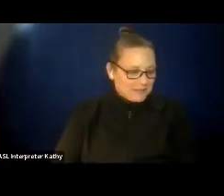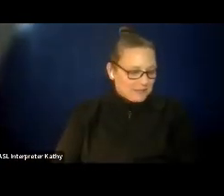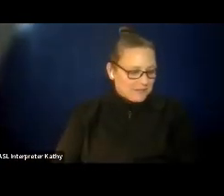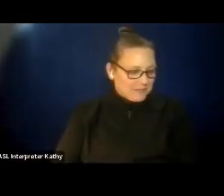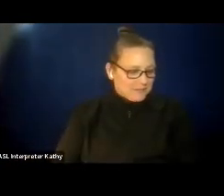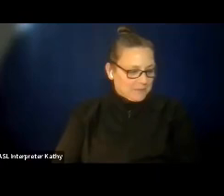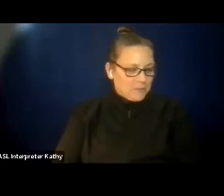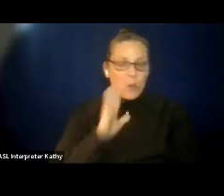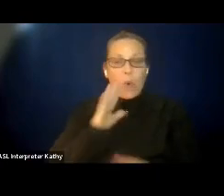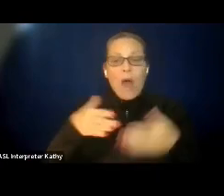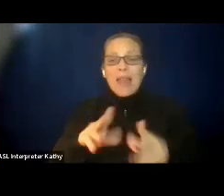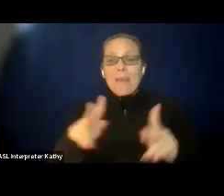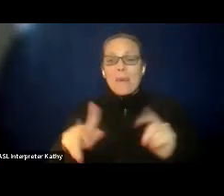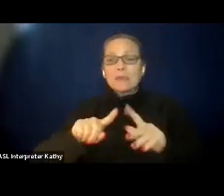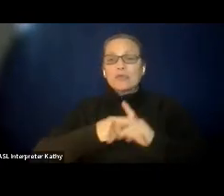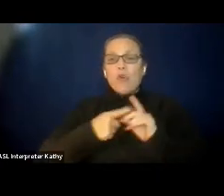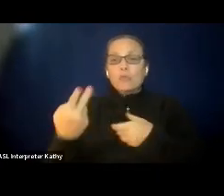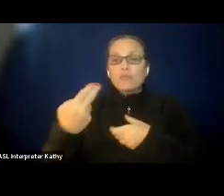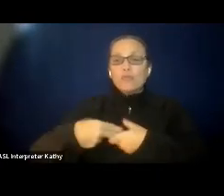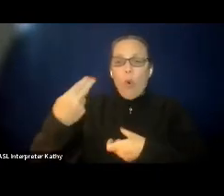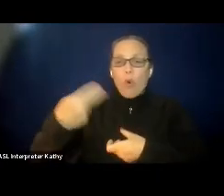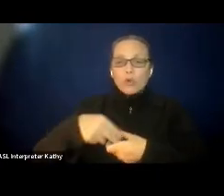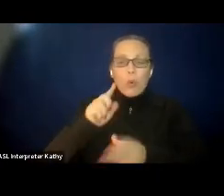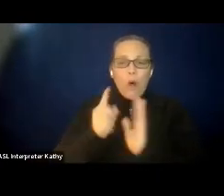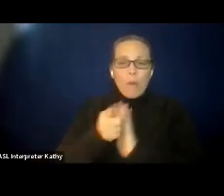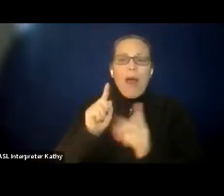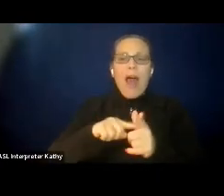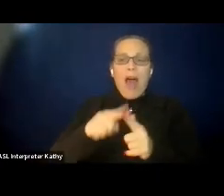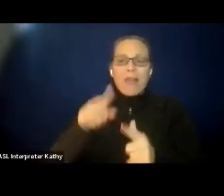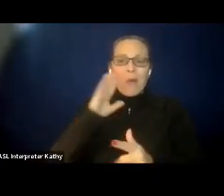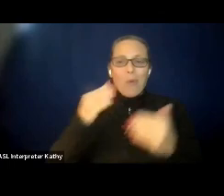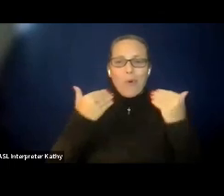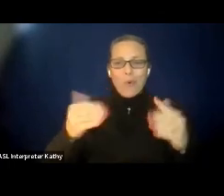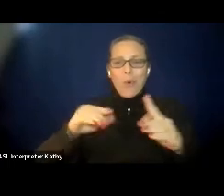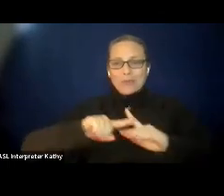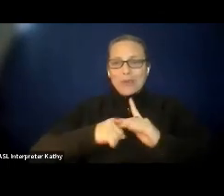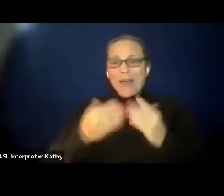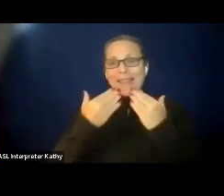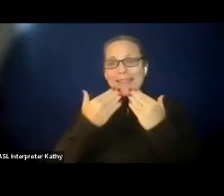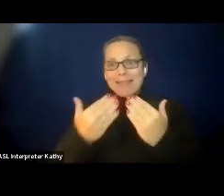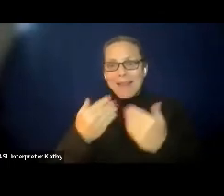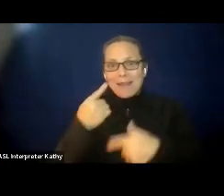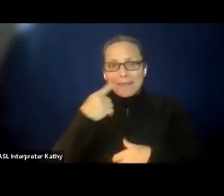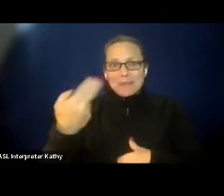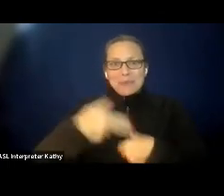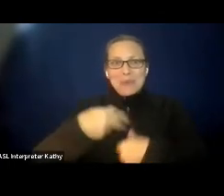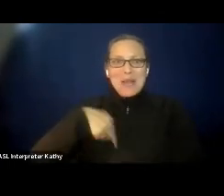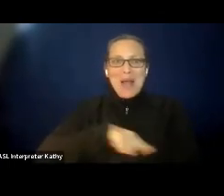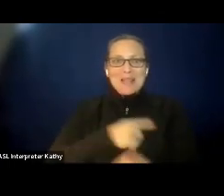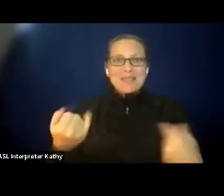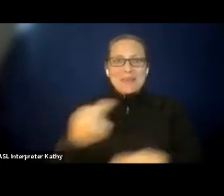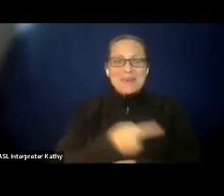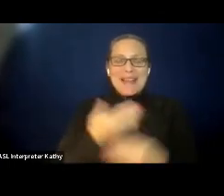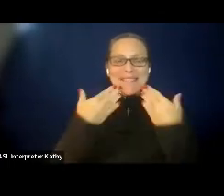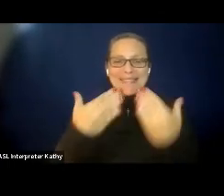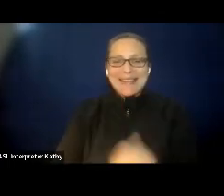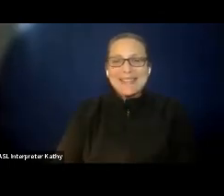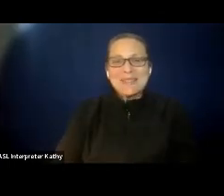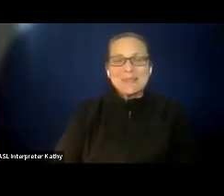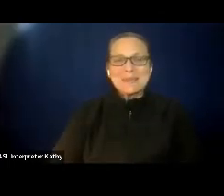Hi, everyone. We're going to let folks trickle in for just a minute here and then we're going to get started. Thanks so much for